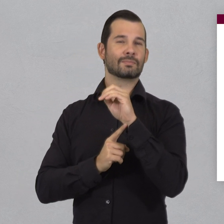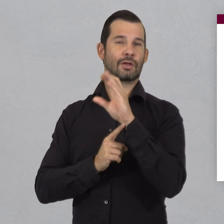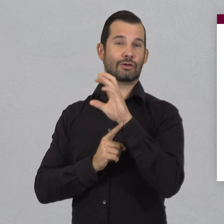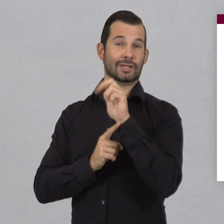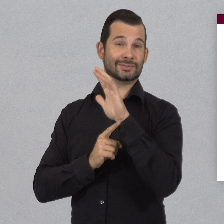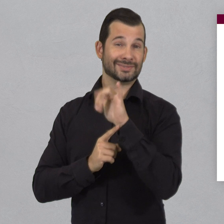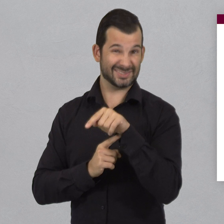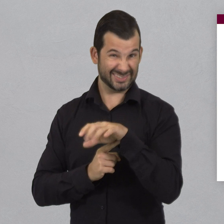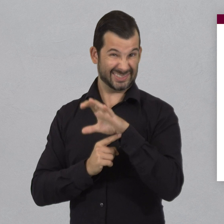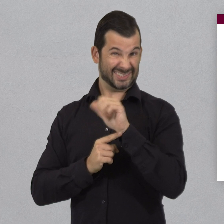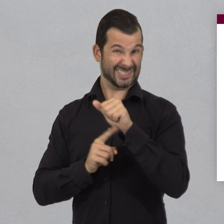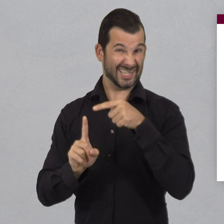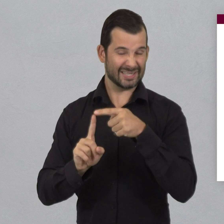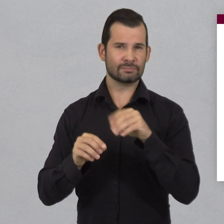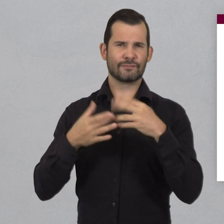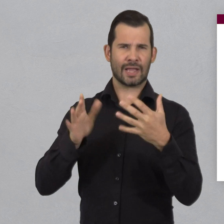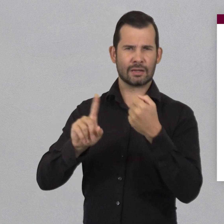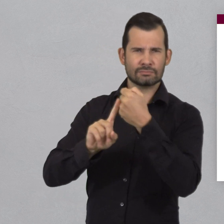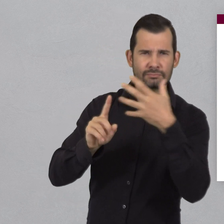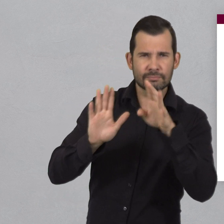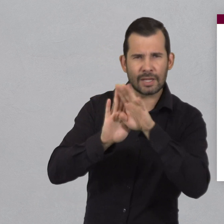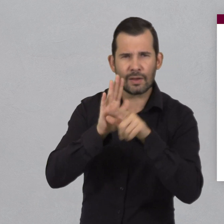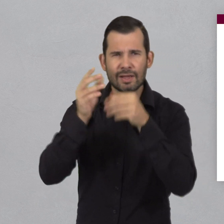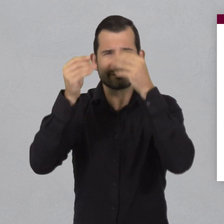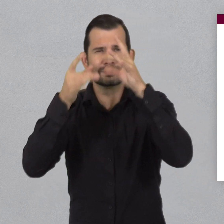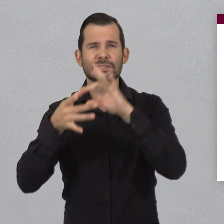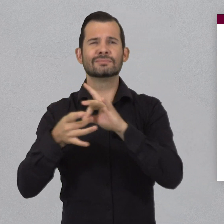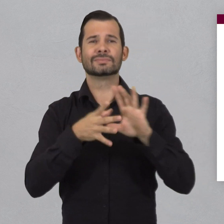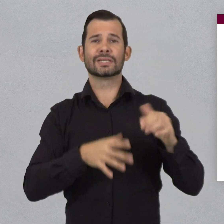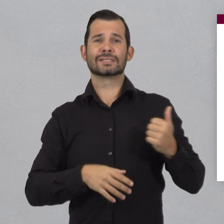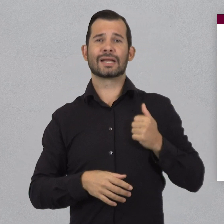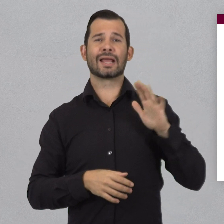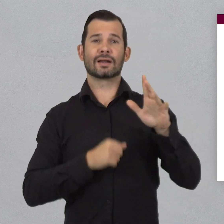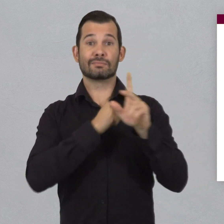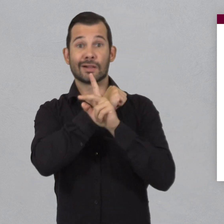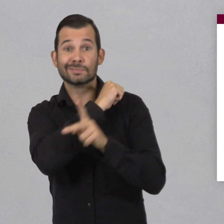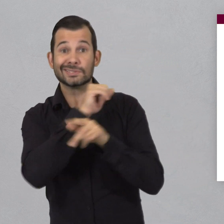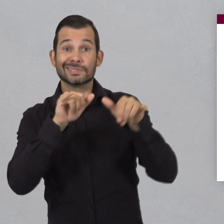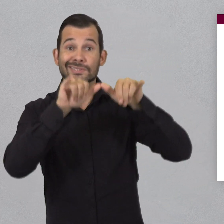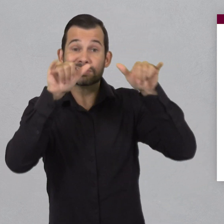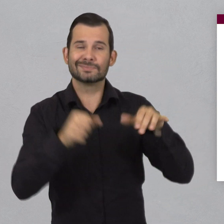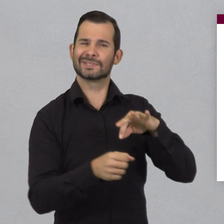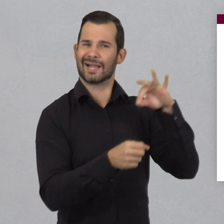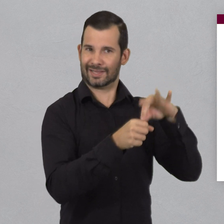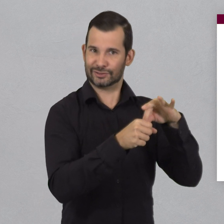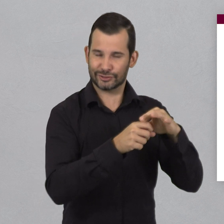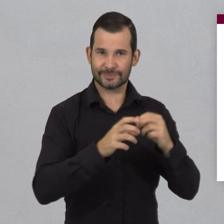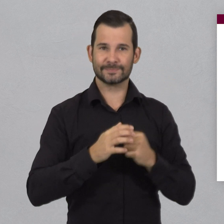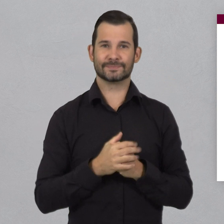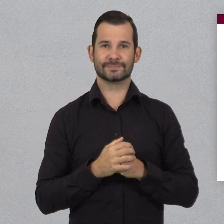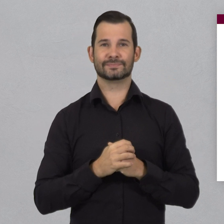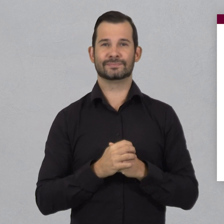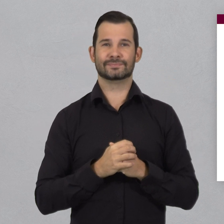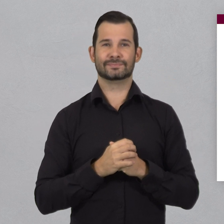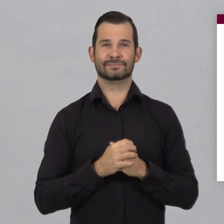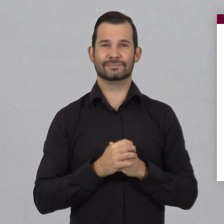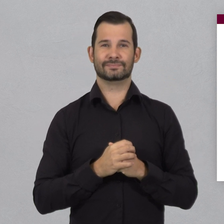(electionsanddemocracy.ca) provides background on Canada’s parliamentary system and elections.